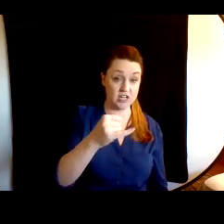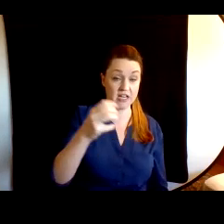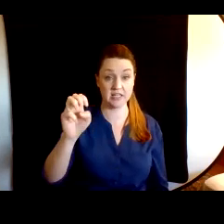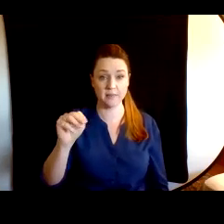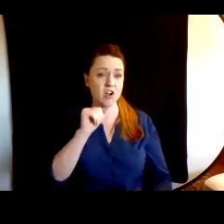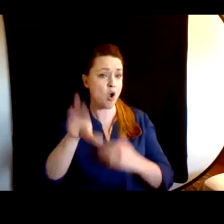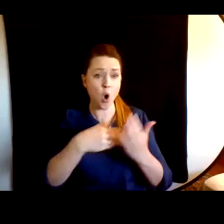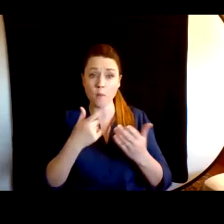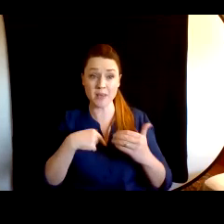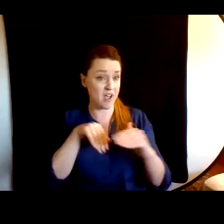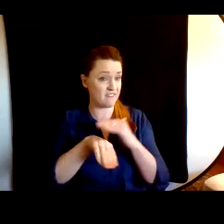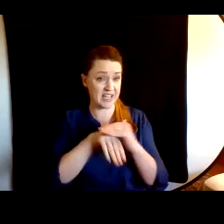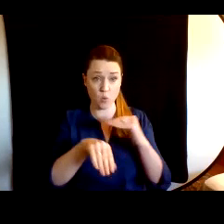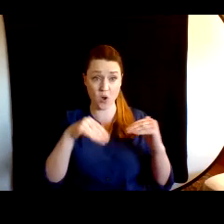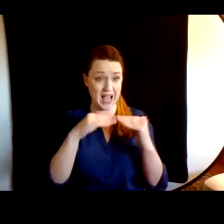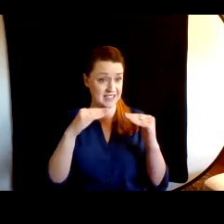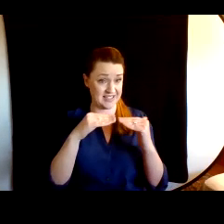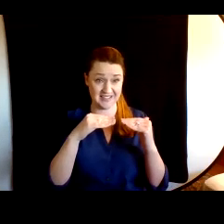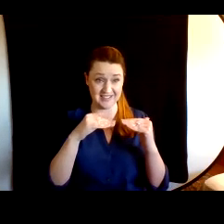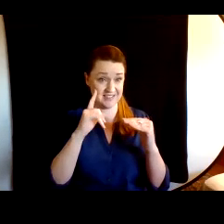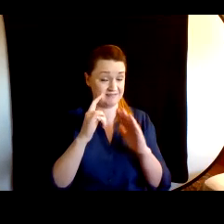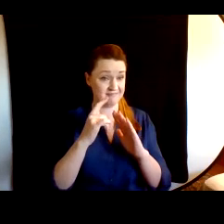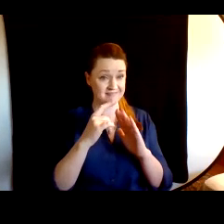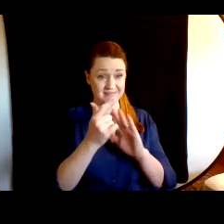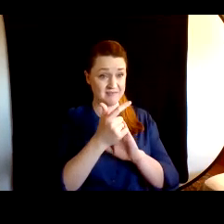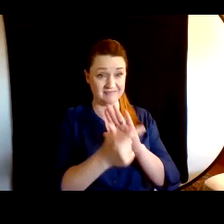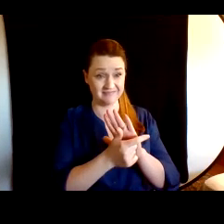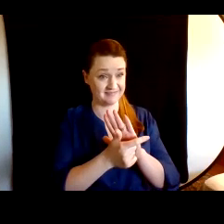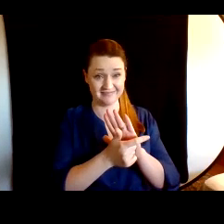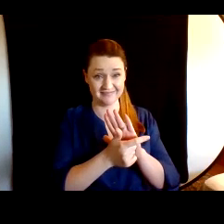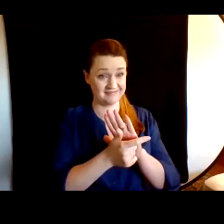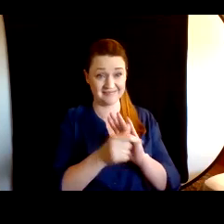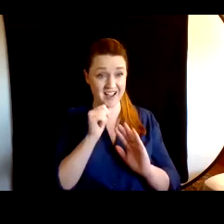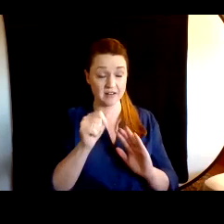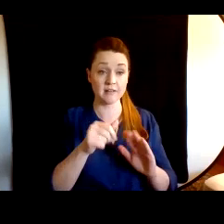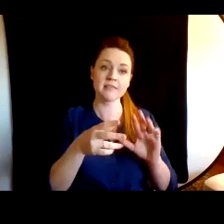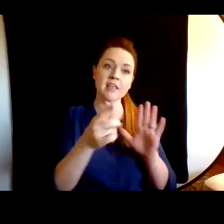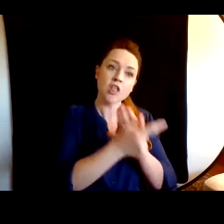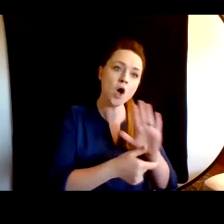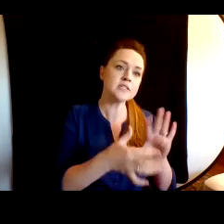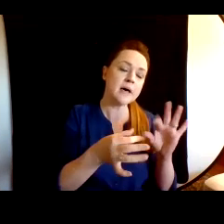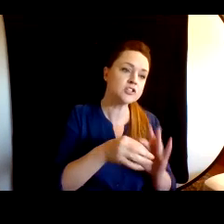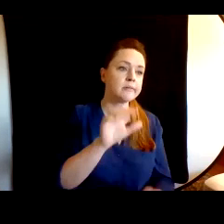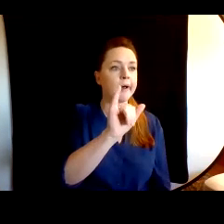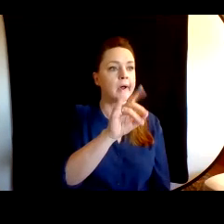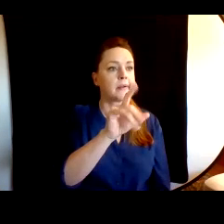to legal supports. A lot of the laws that I mentioned before, ADA, the 504, the Rehabilitation Act,